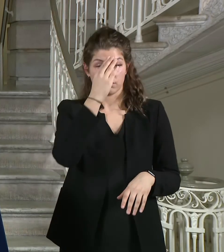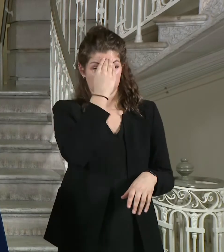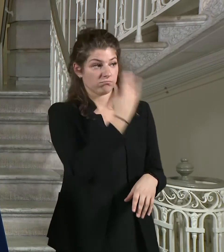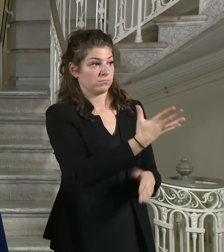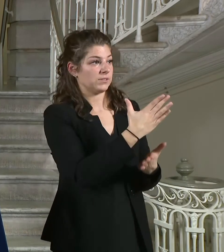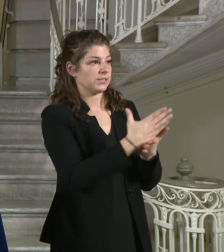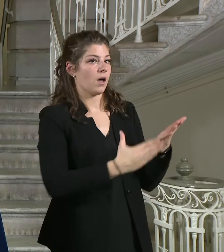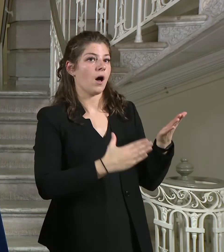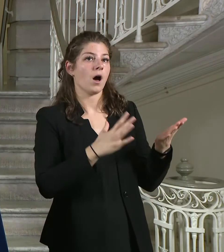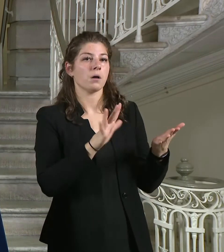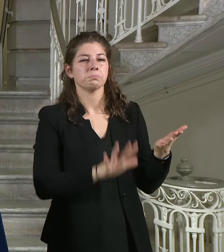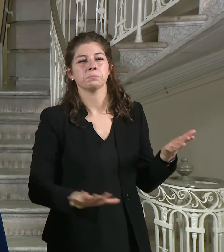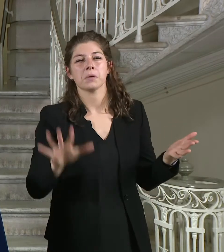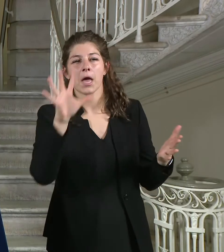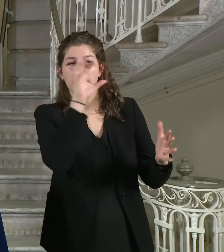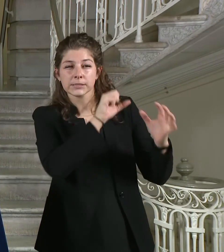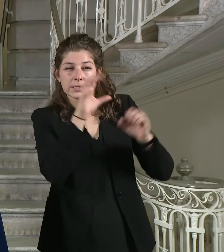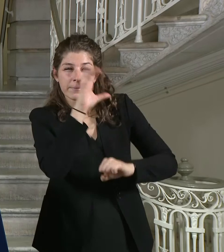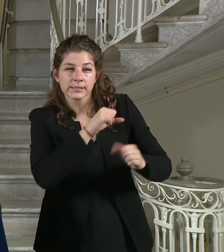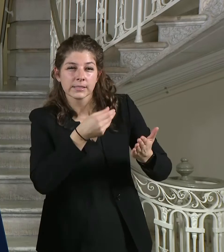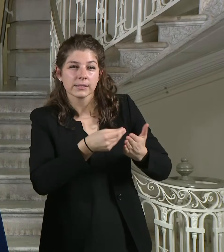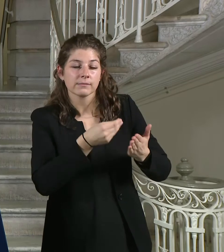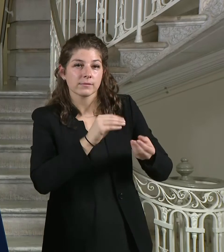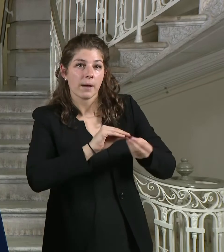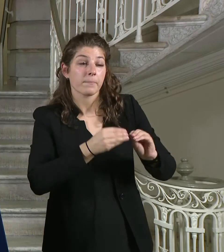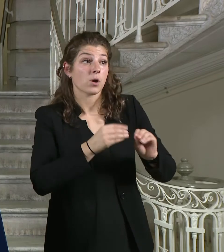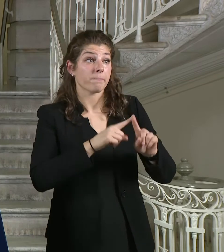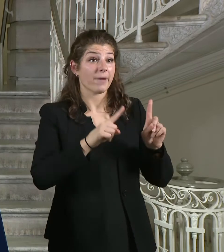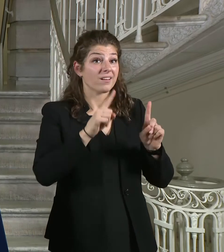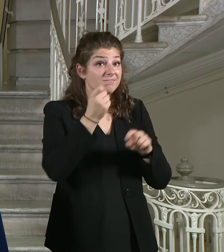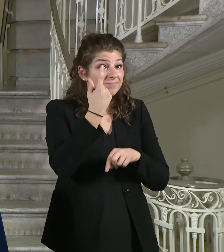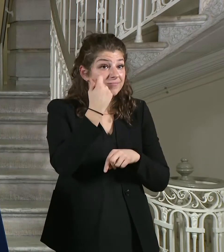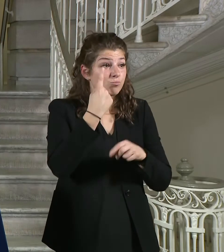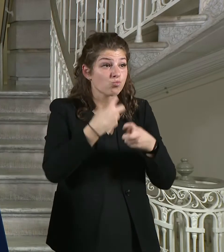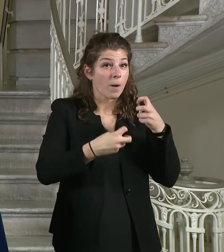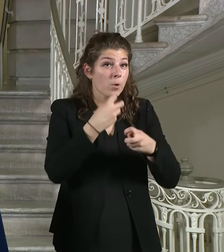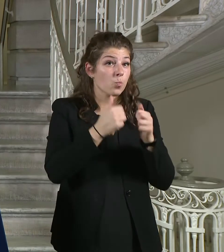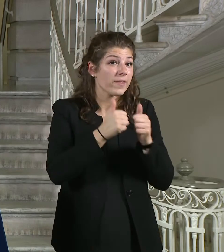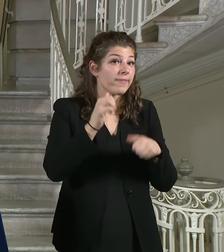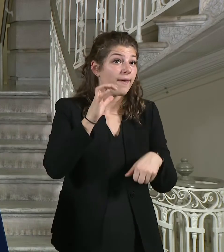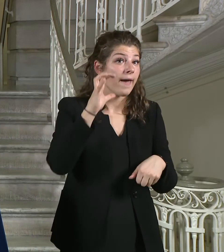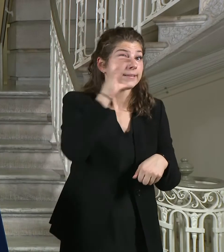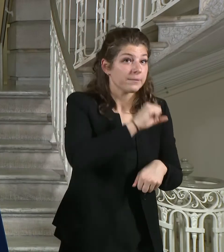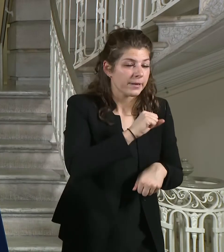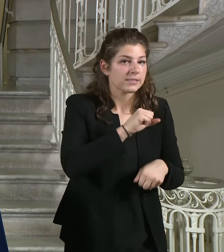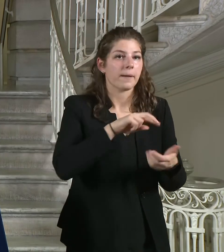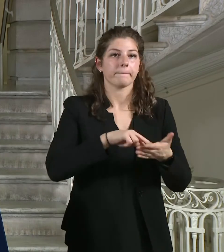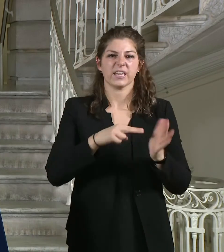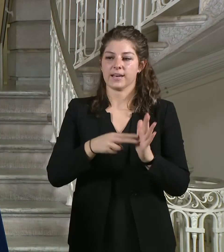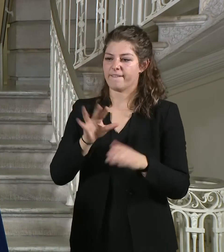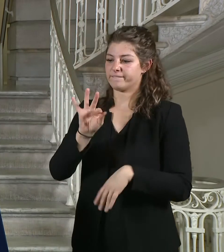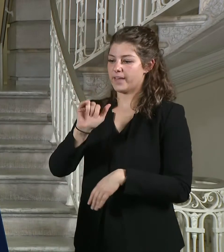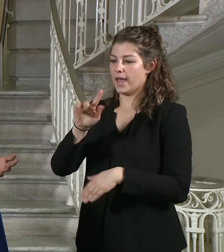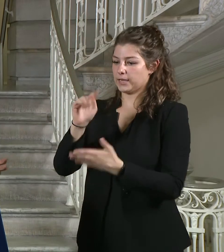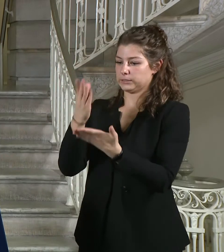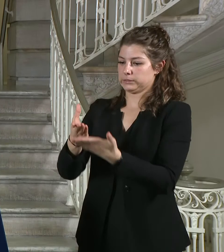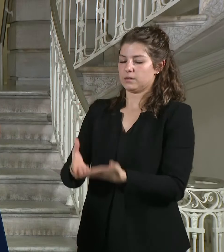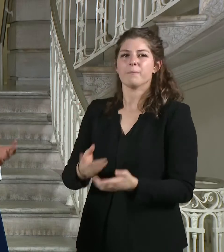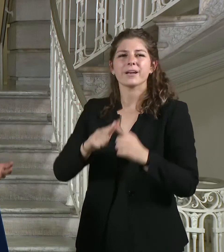QUESTION. IT A LOT AND MY BUDGET DIRECT OR IS GOING TO GIVE YOU SOME ROUGH ESTIMATES BUT THE